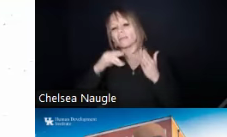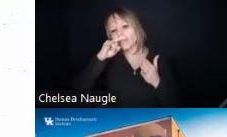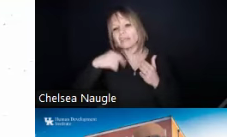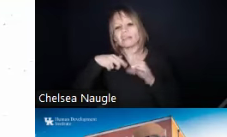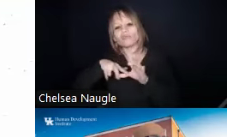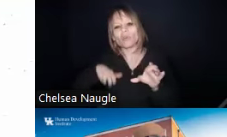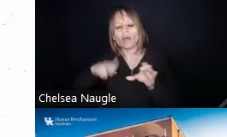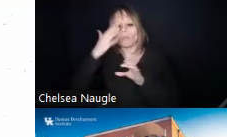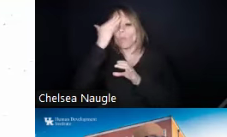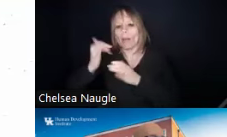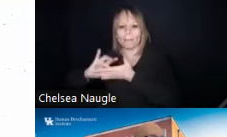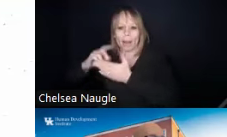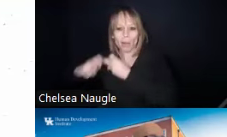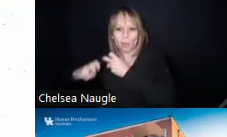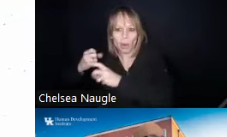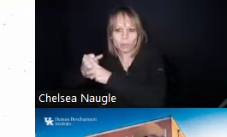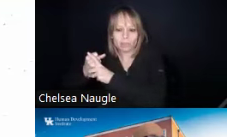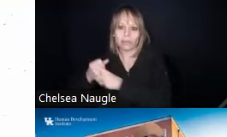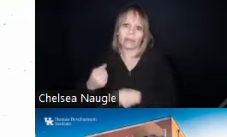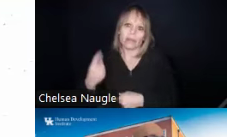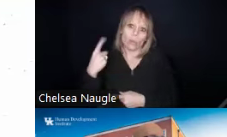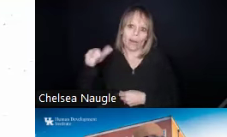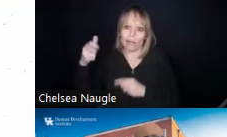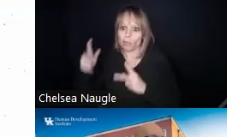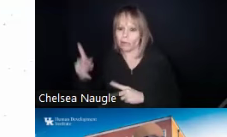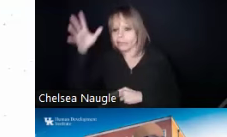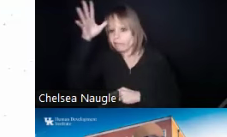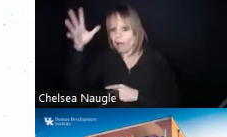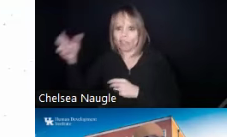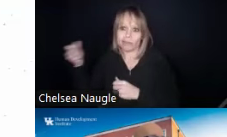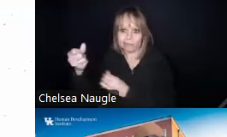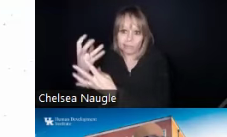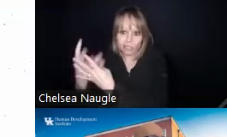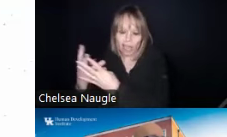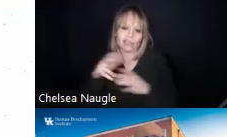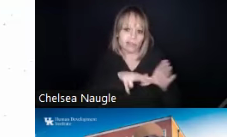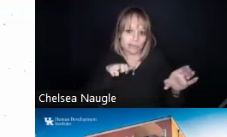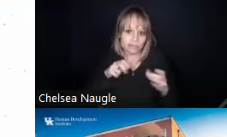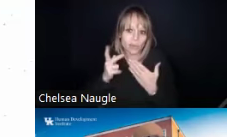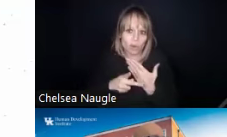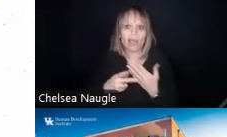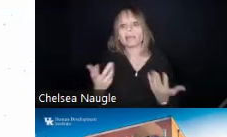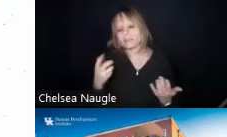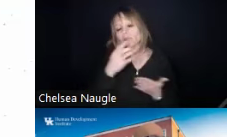one that dropped out because their father went to jail. Um, you know, so there are some things that that happen to people along the way in life. Um, but